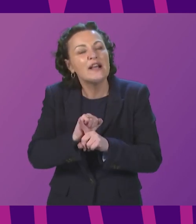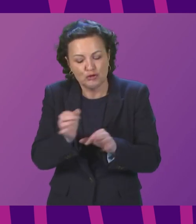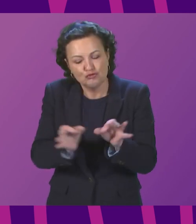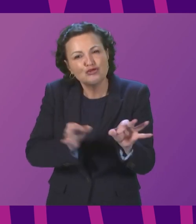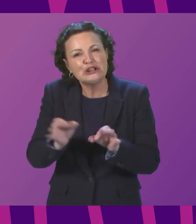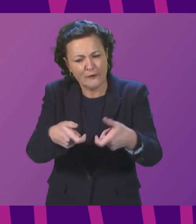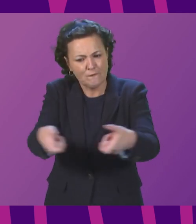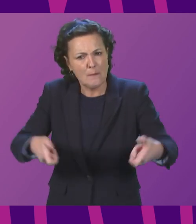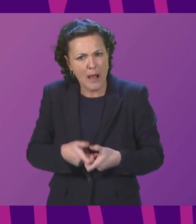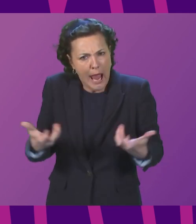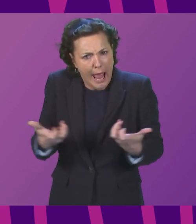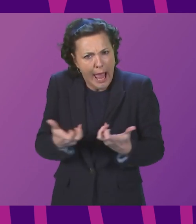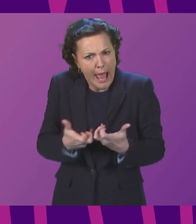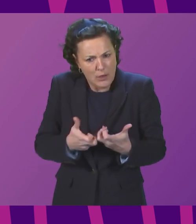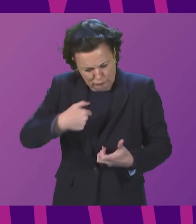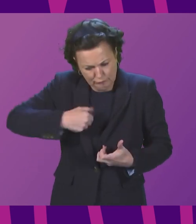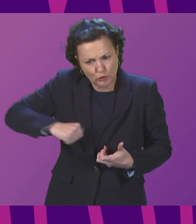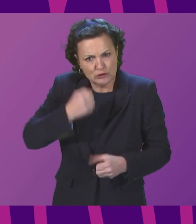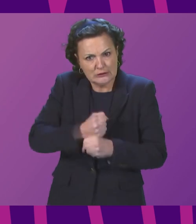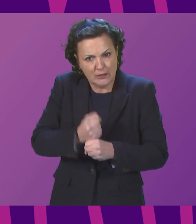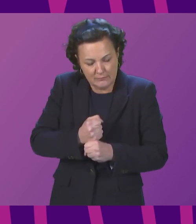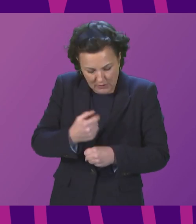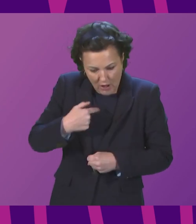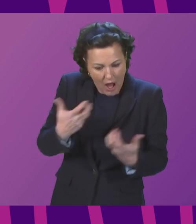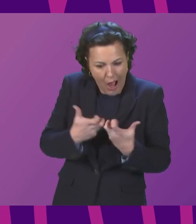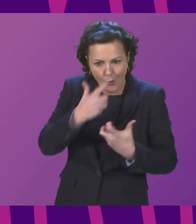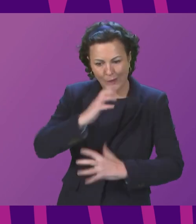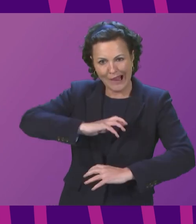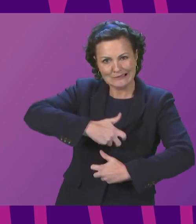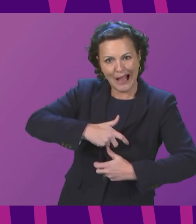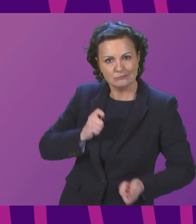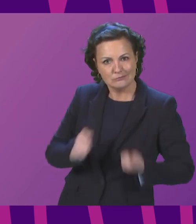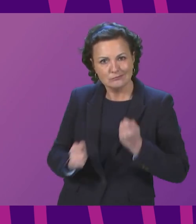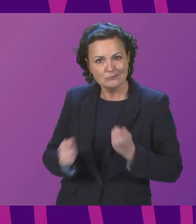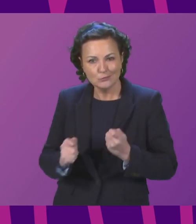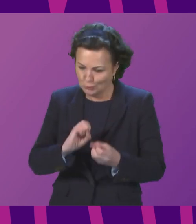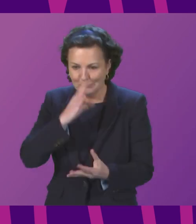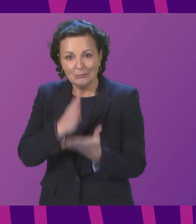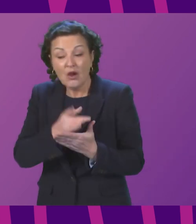of adaptation can be managed, with a view to building greater resilience. We will seek